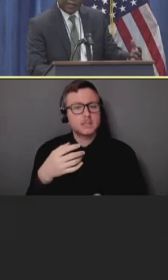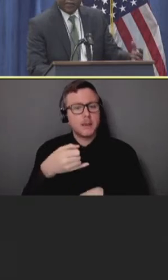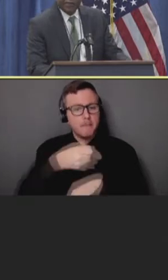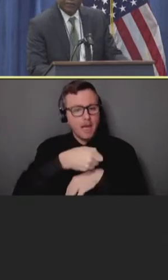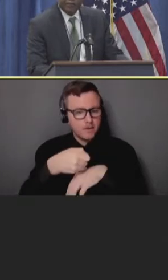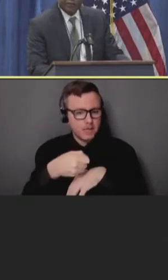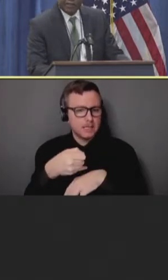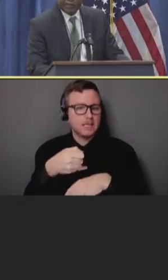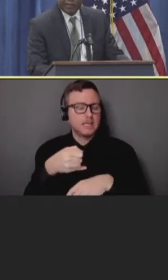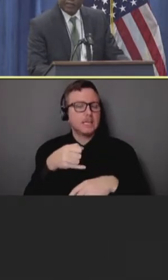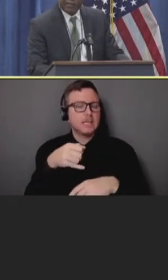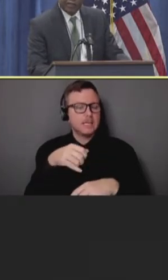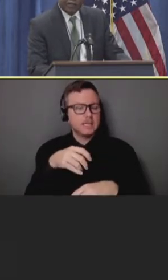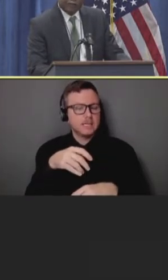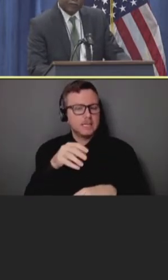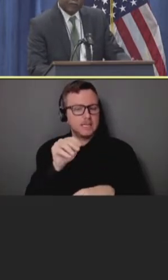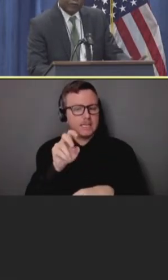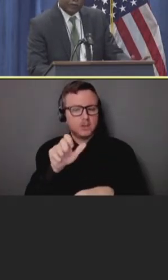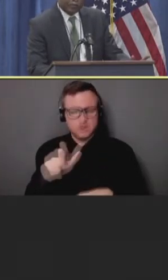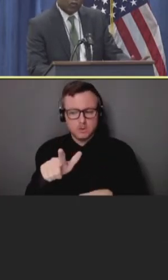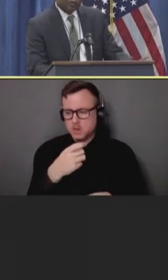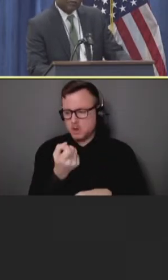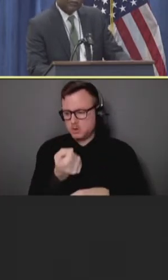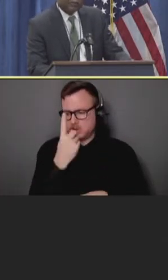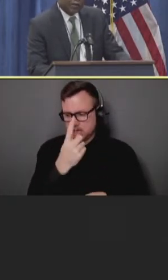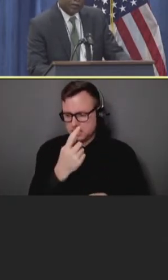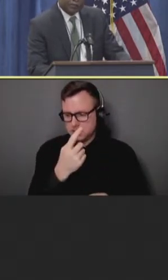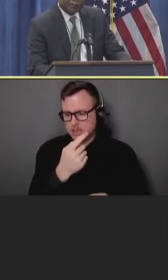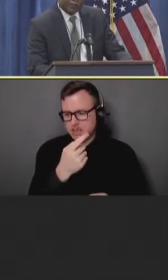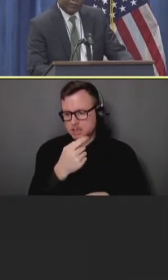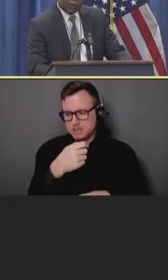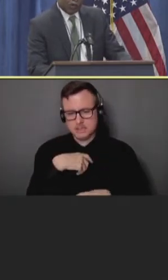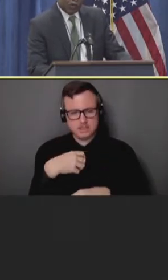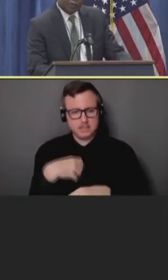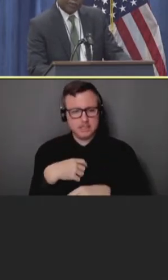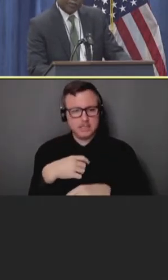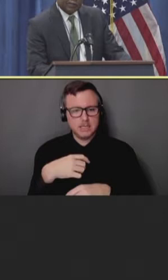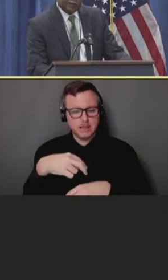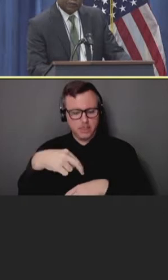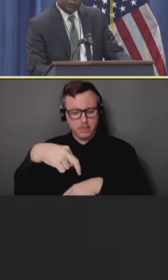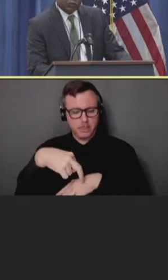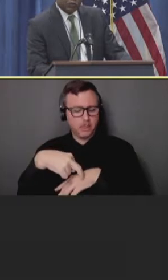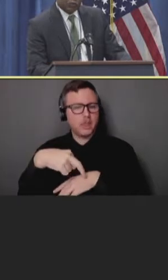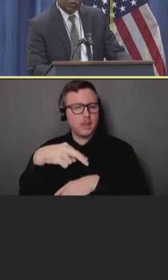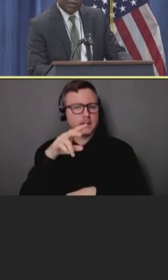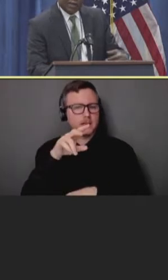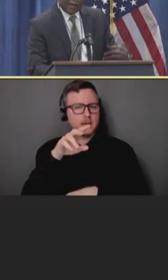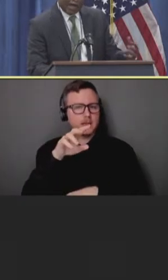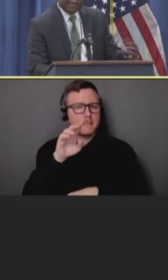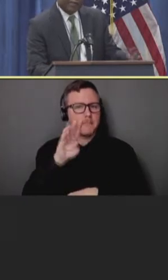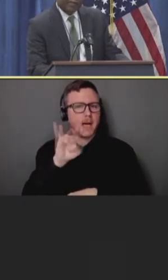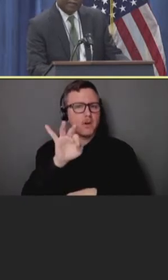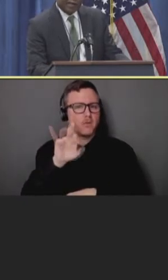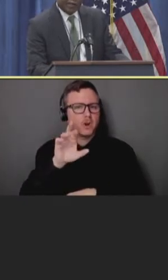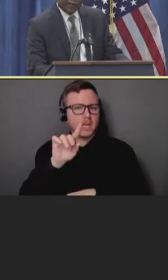the technique was very important, particularly in regards to individuals who had not had an